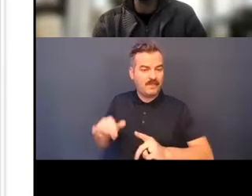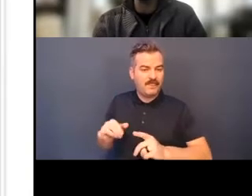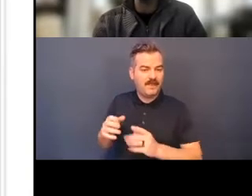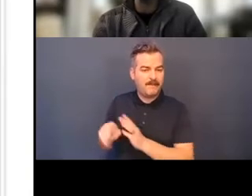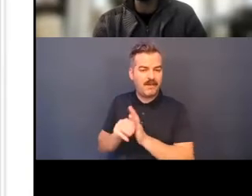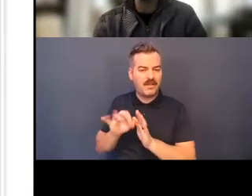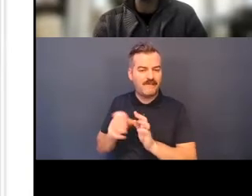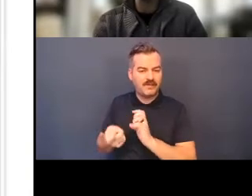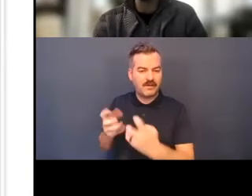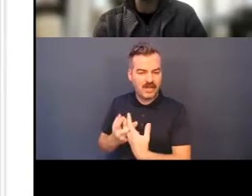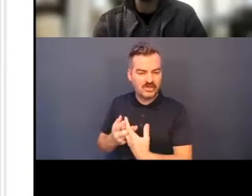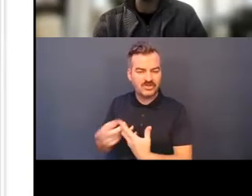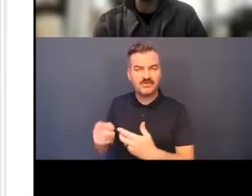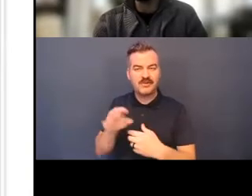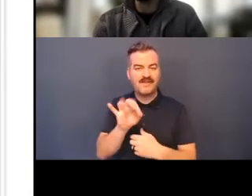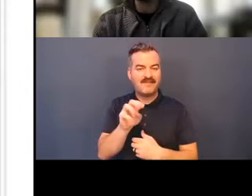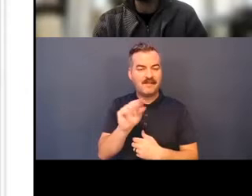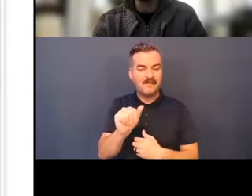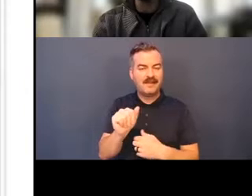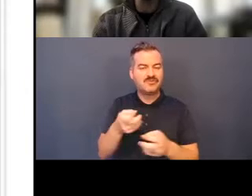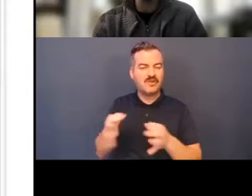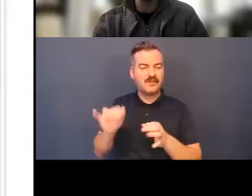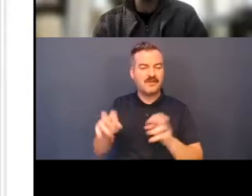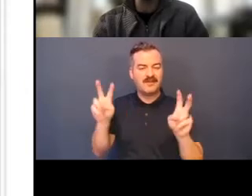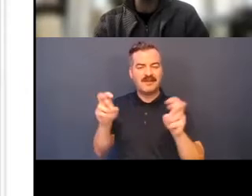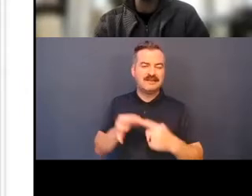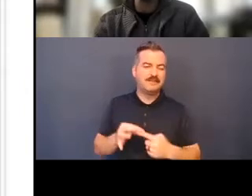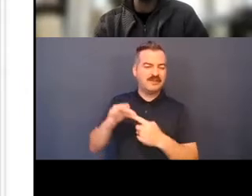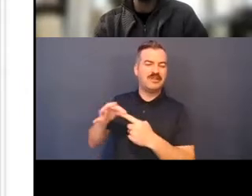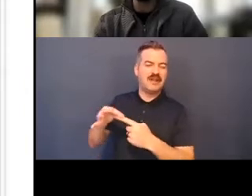FEMA describes as specialized procedures, which are activated only when the disabled